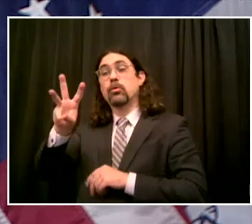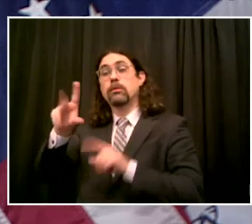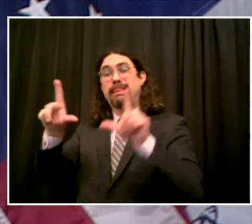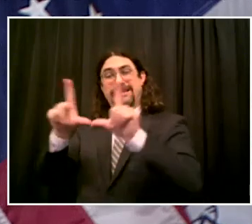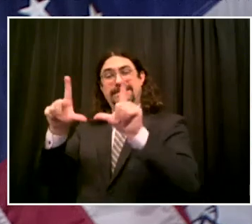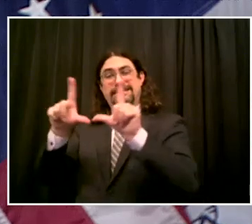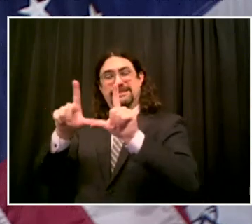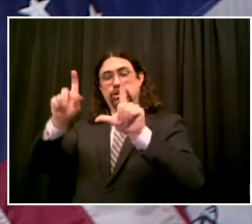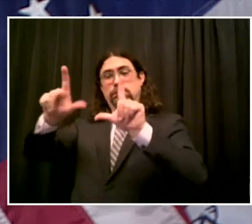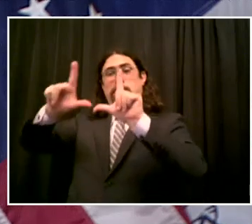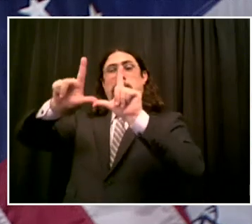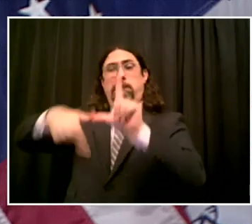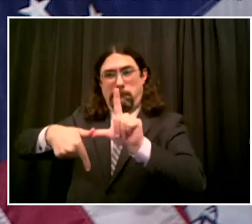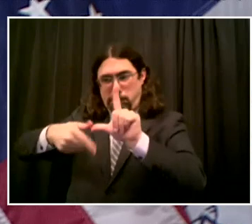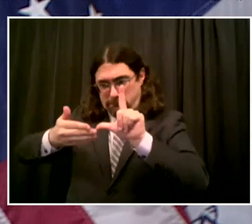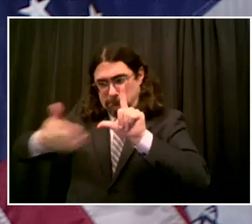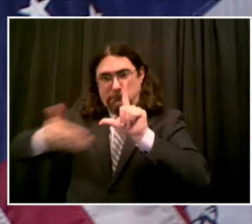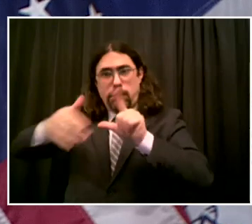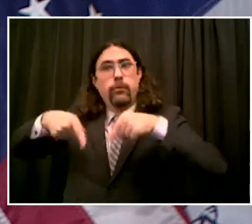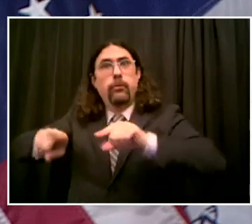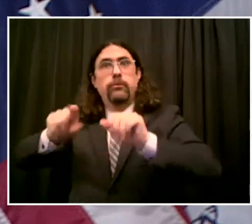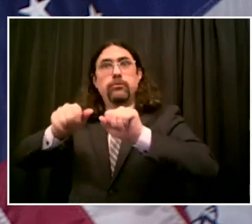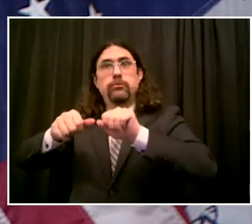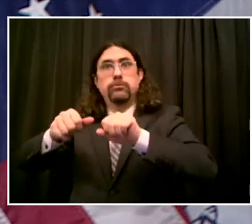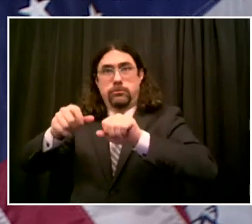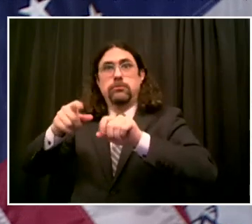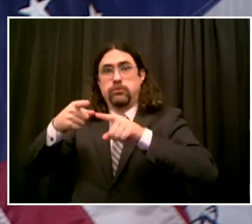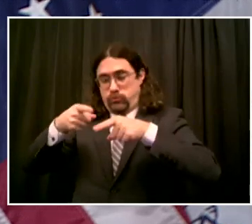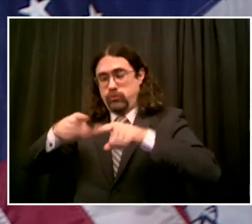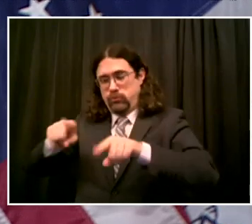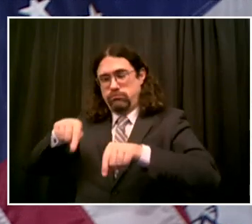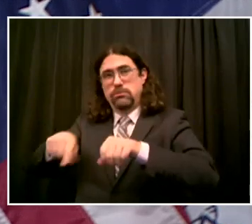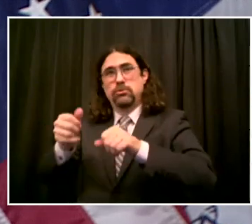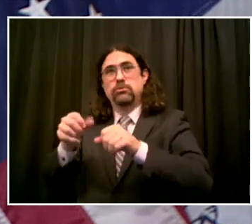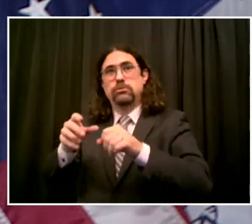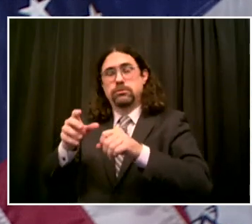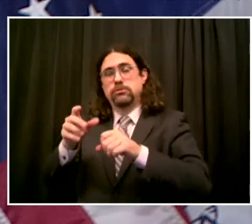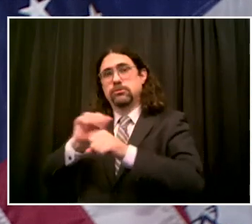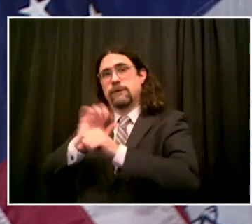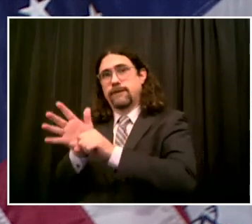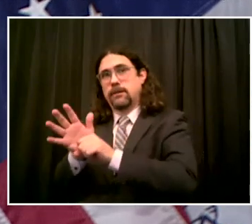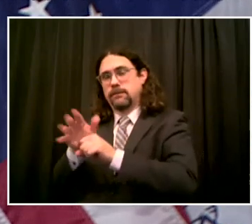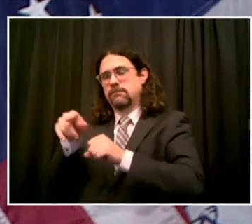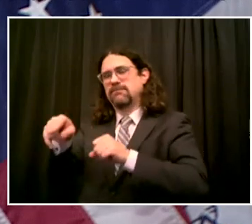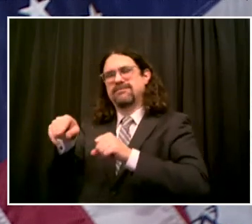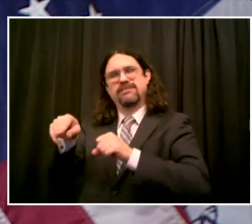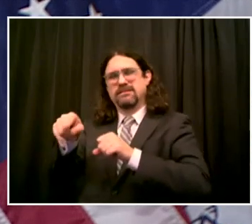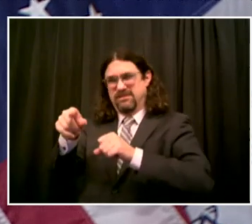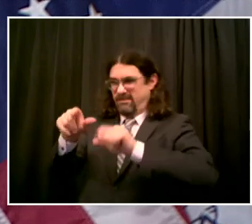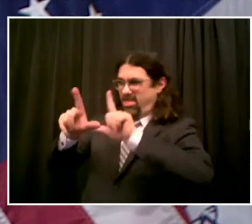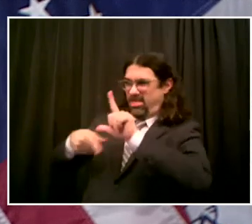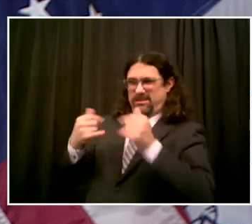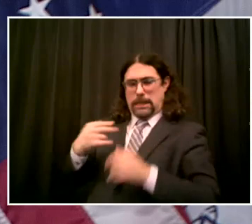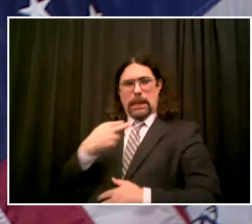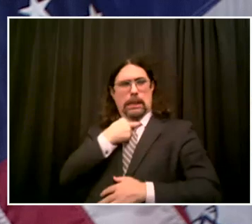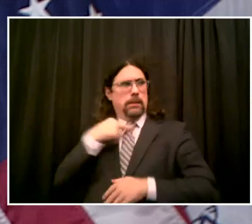EXTENDS SUSPENSION FOR AN EXTRA 45 DAYS. I WANTO T THANK UP FRONT THE CITY'S CORPORATIONw>